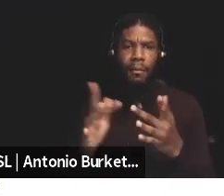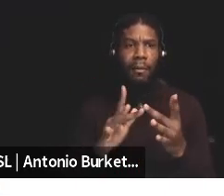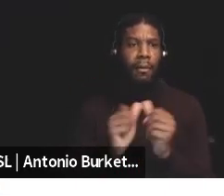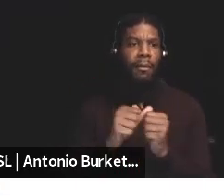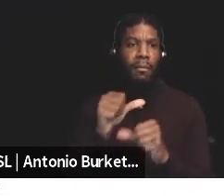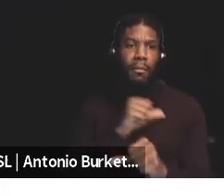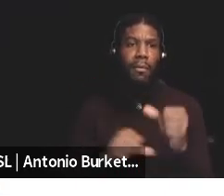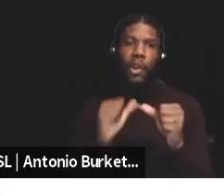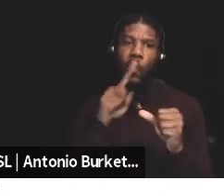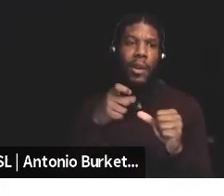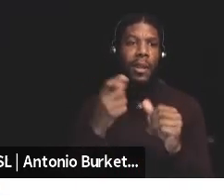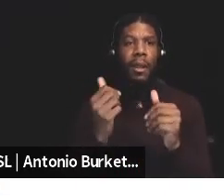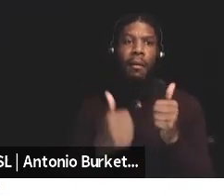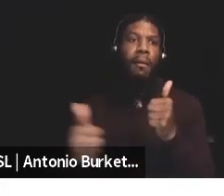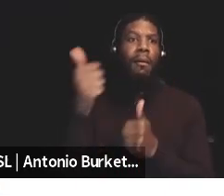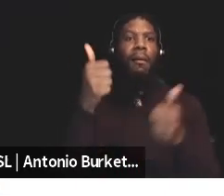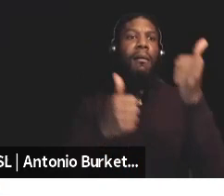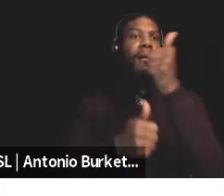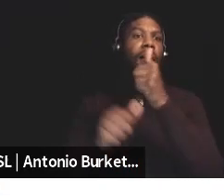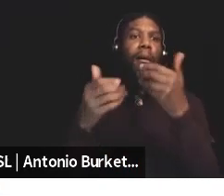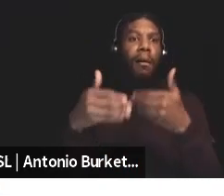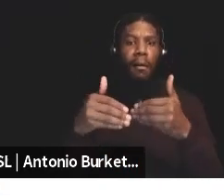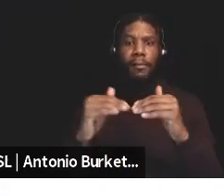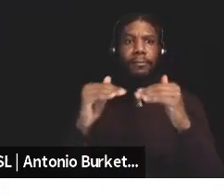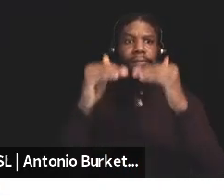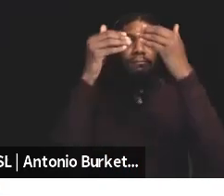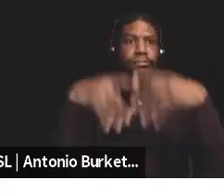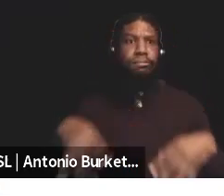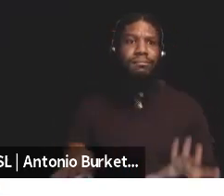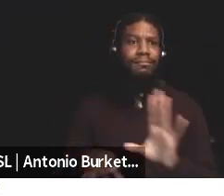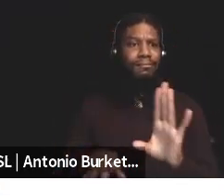hierarchy, and we've also approached every step of developing the program in a collaborative way,